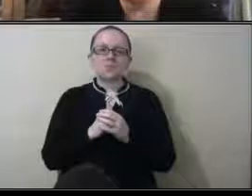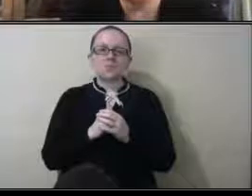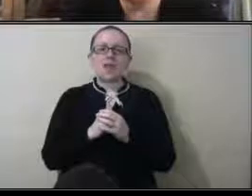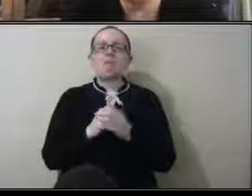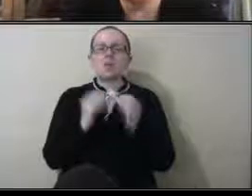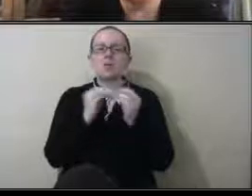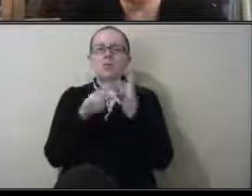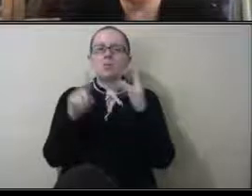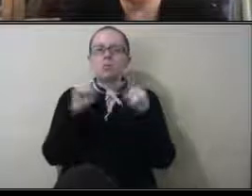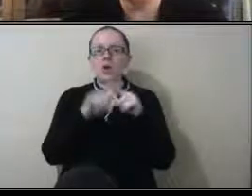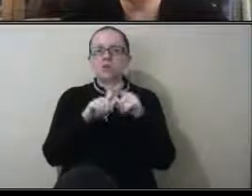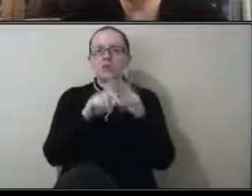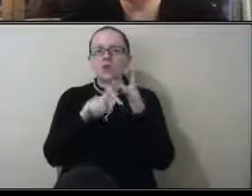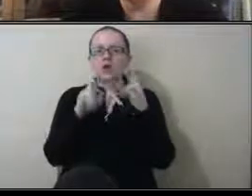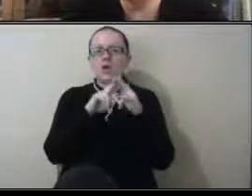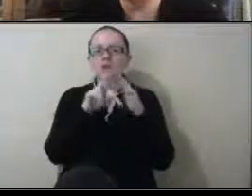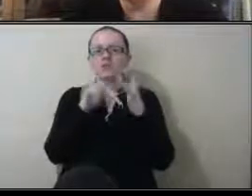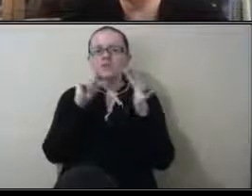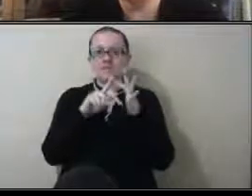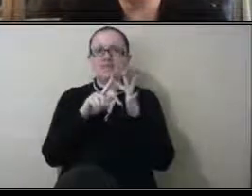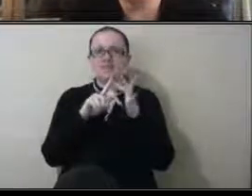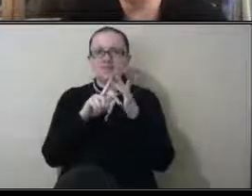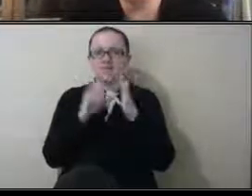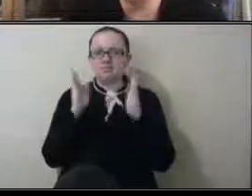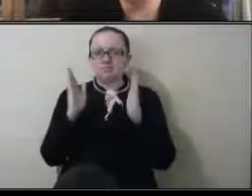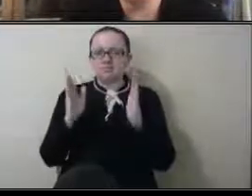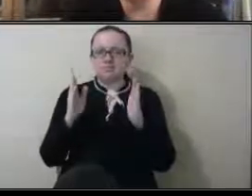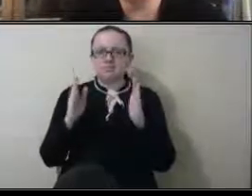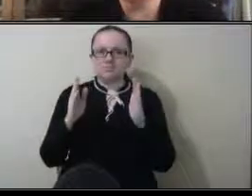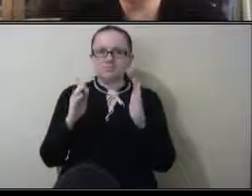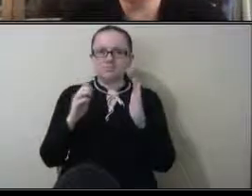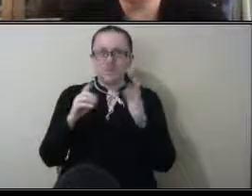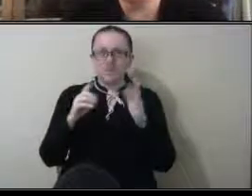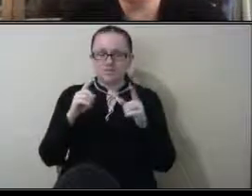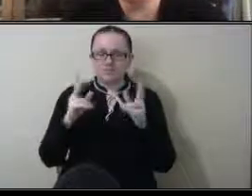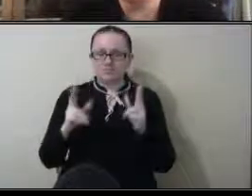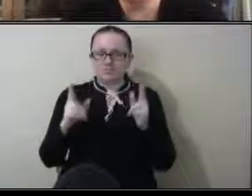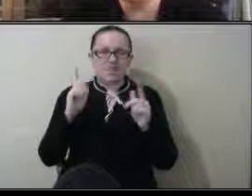doesn't go on we bring a whole team in and then we don't have much work for them once the festival's